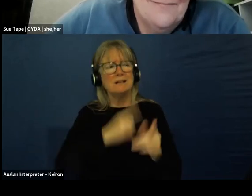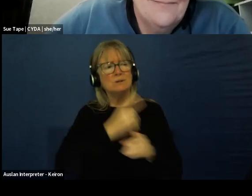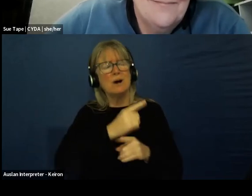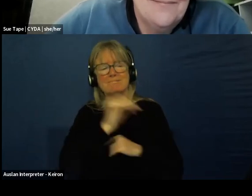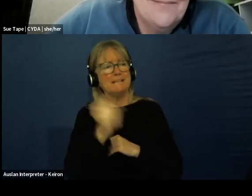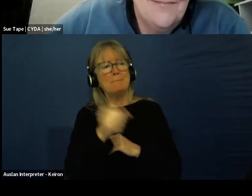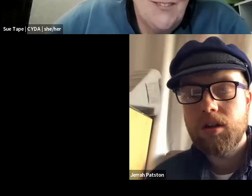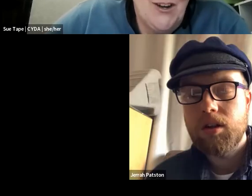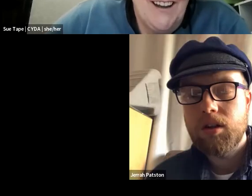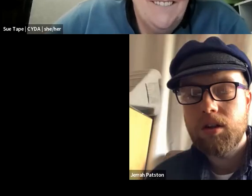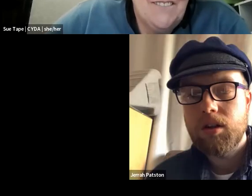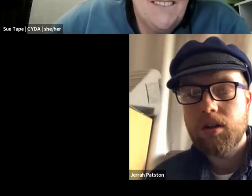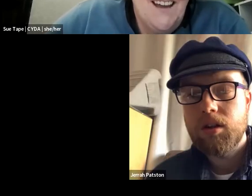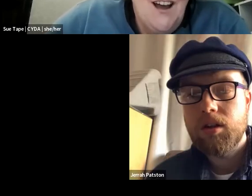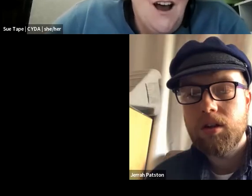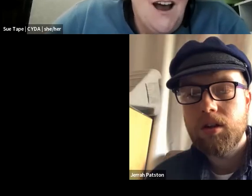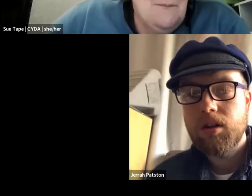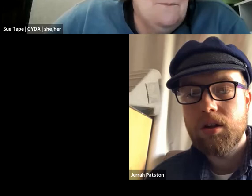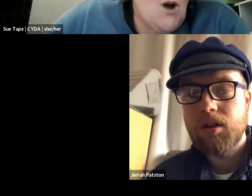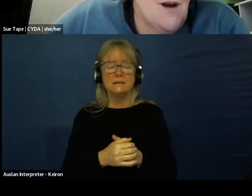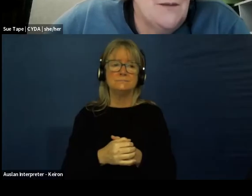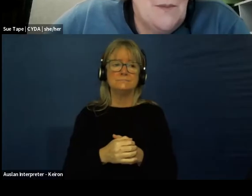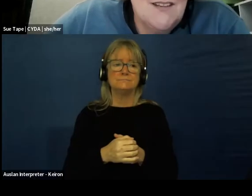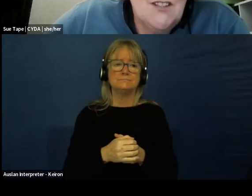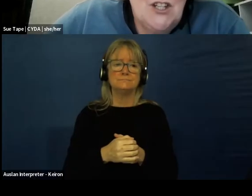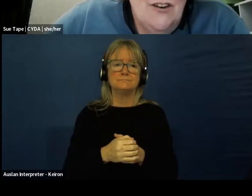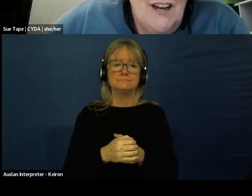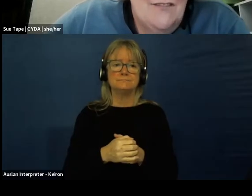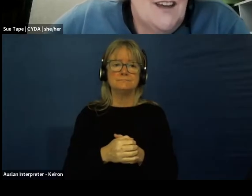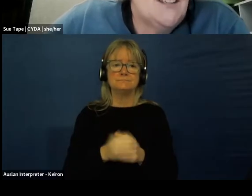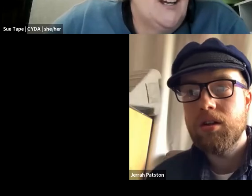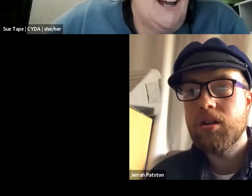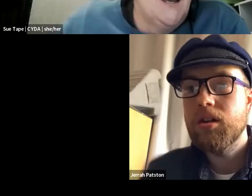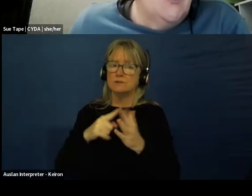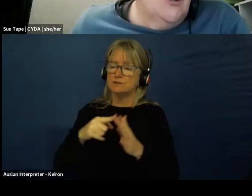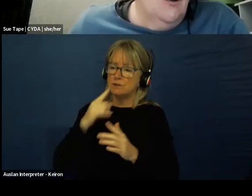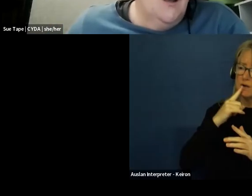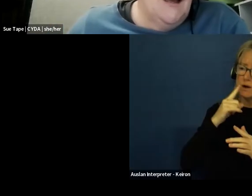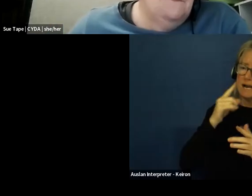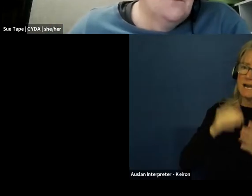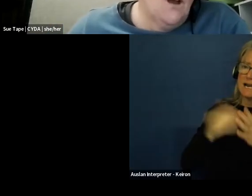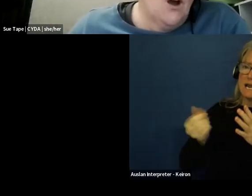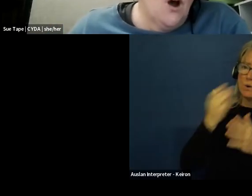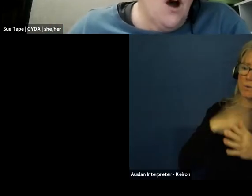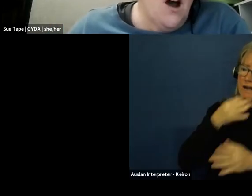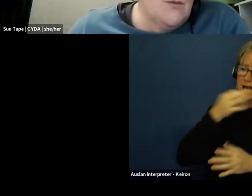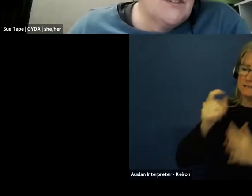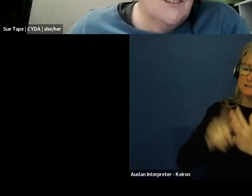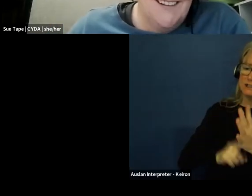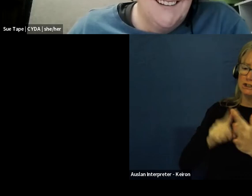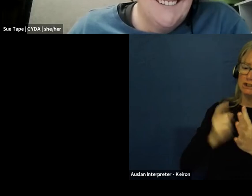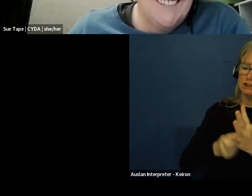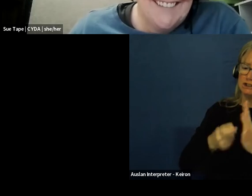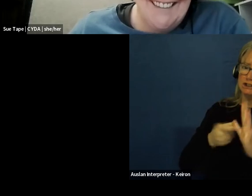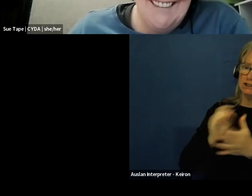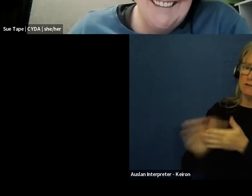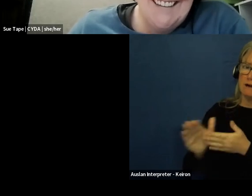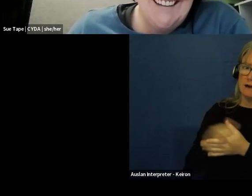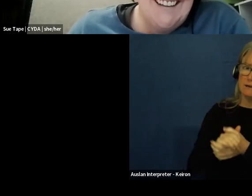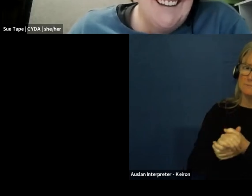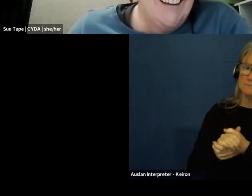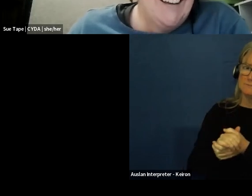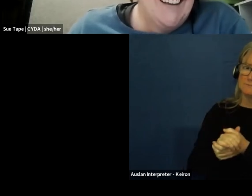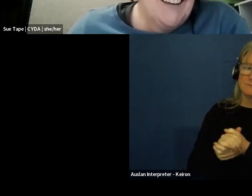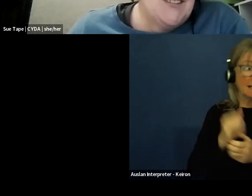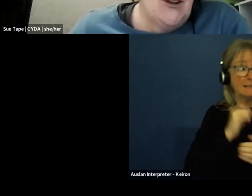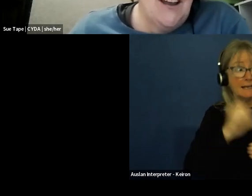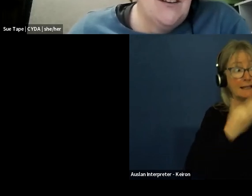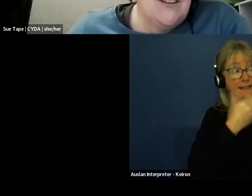Yeah, okay.